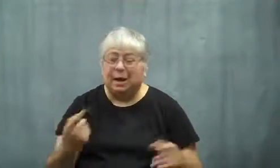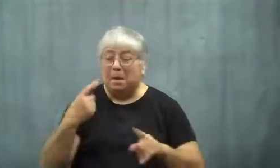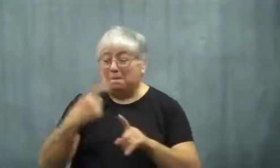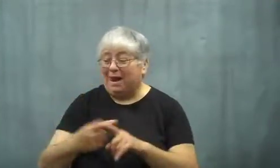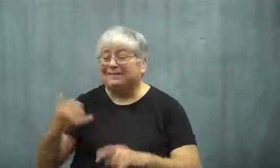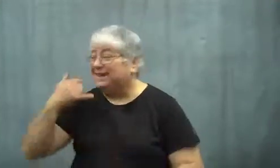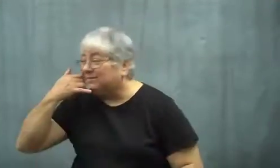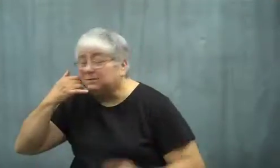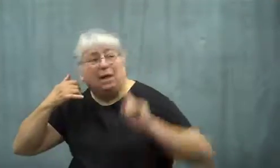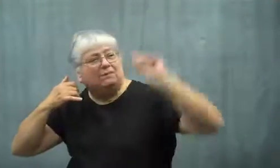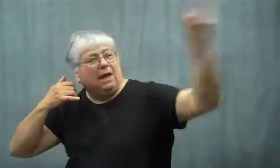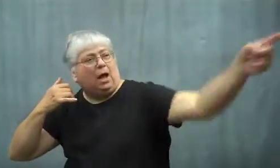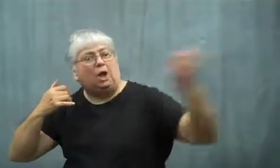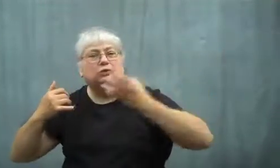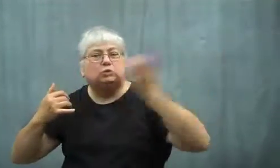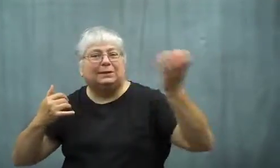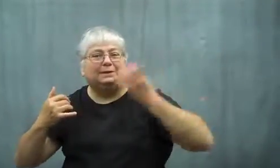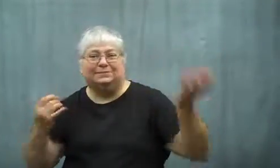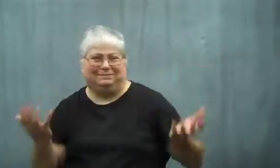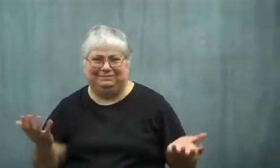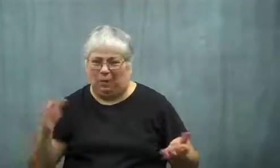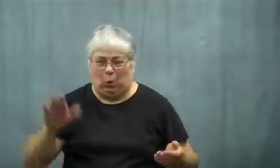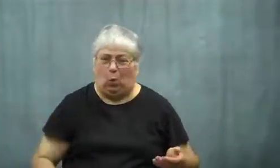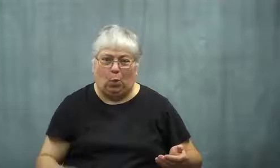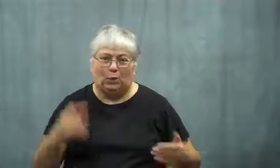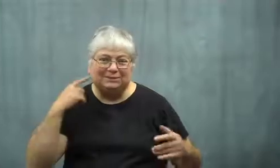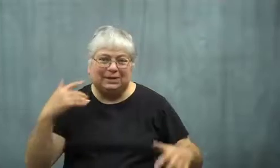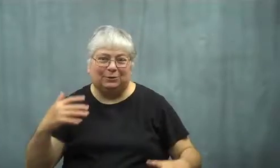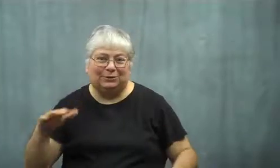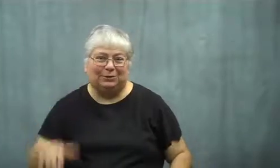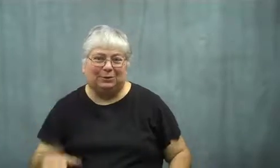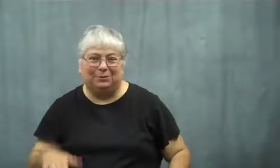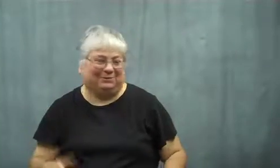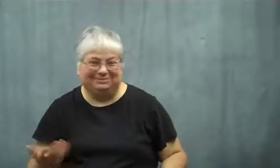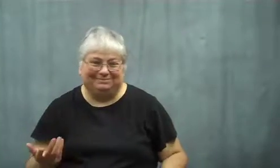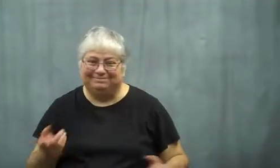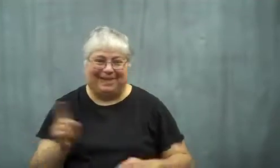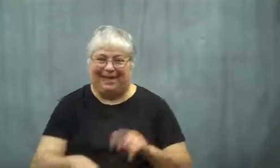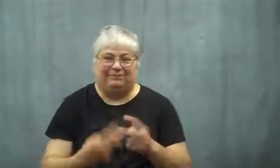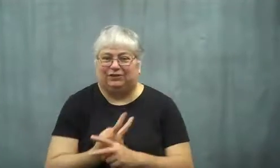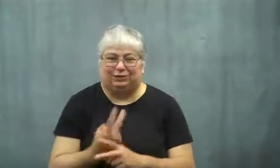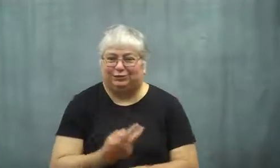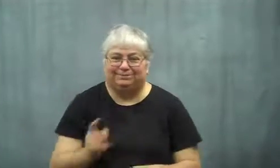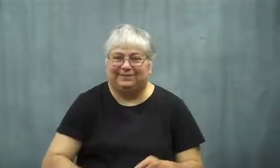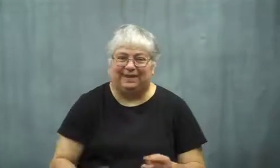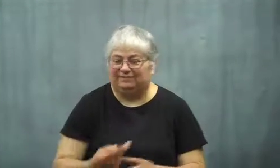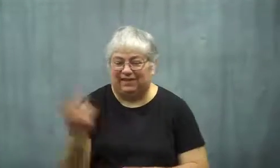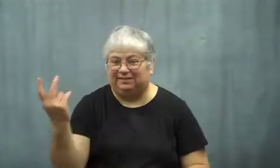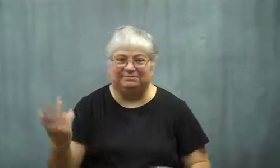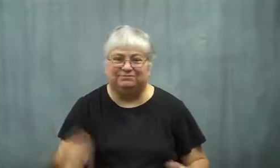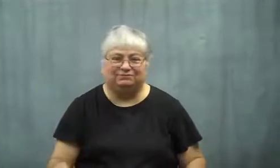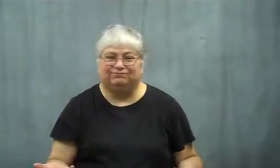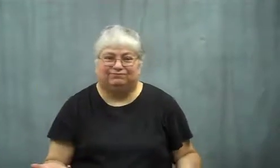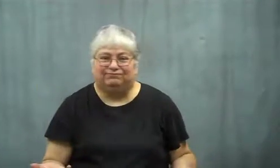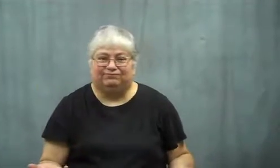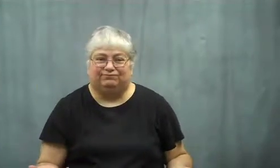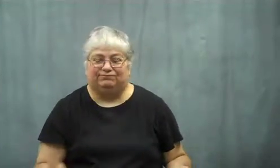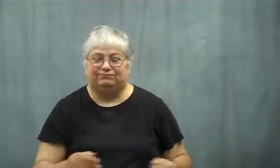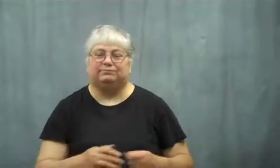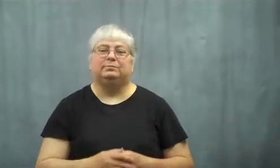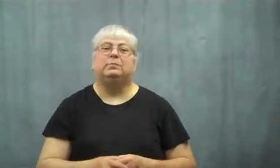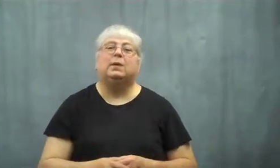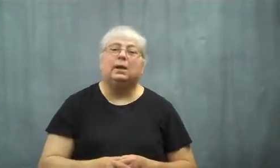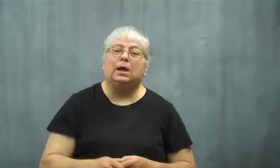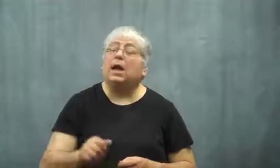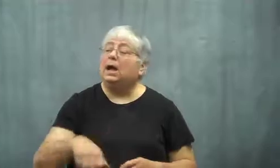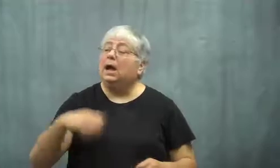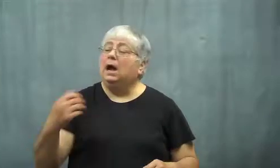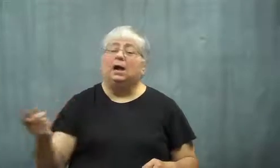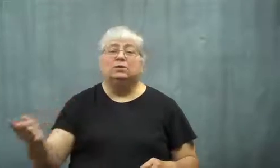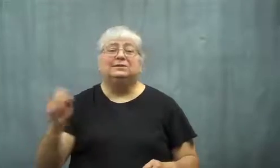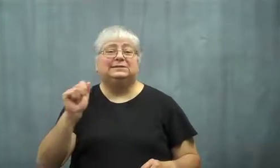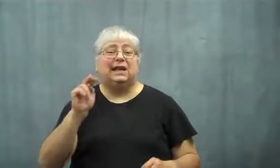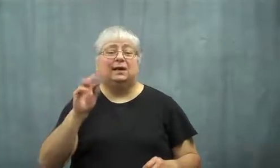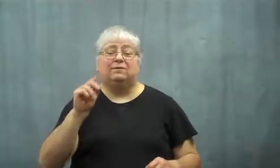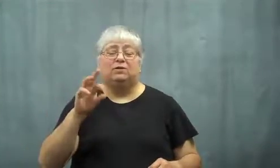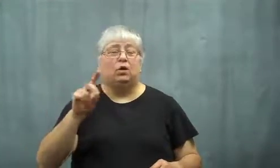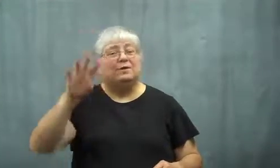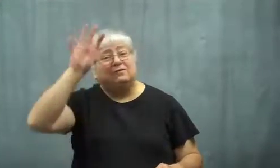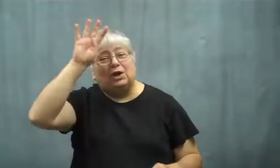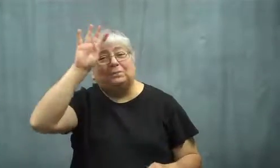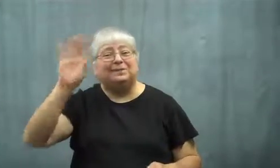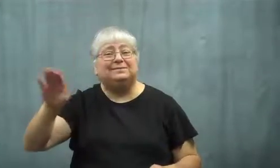Besides, the screams were a distance from the phone.